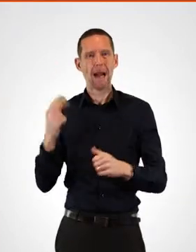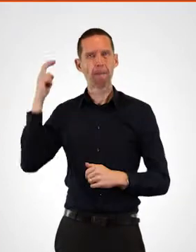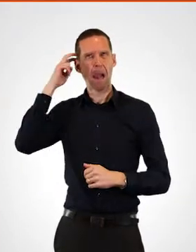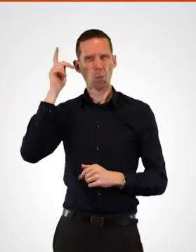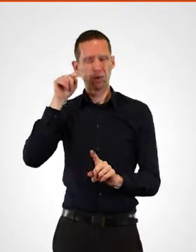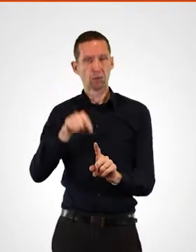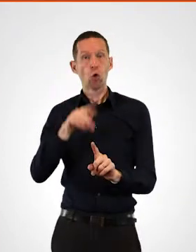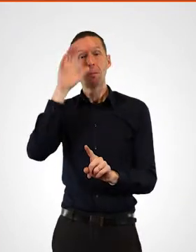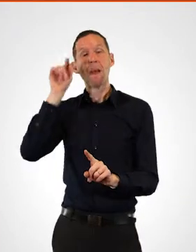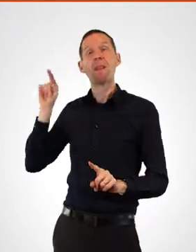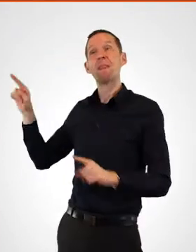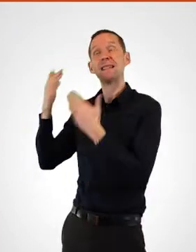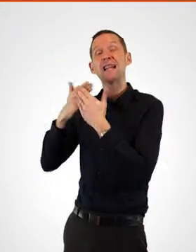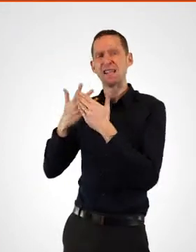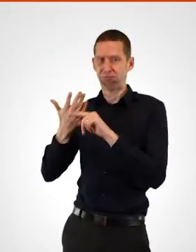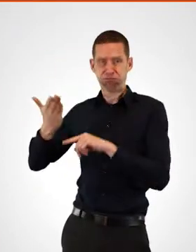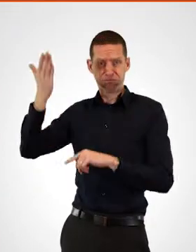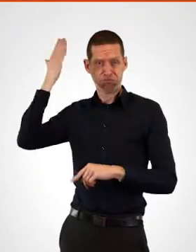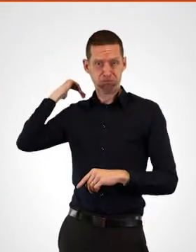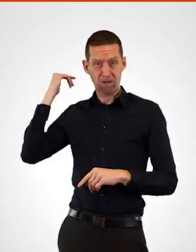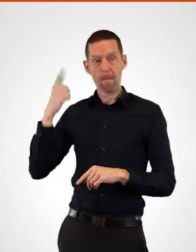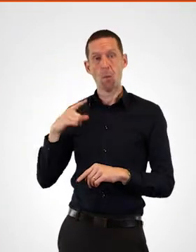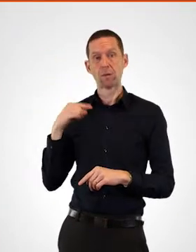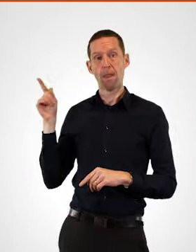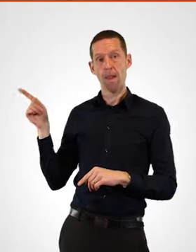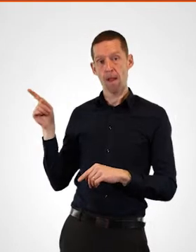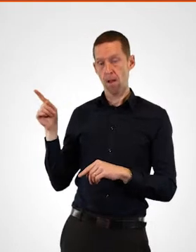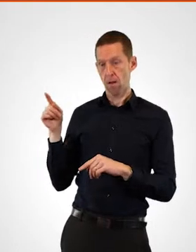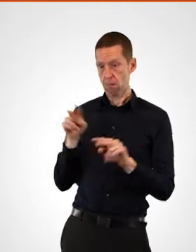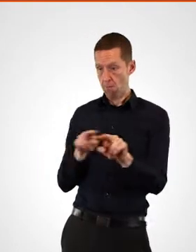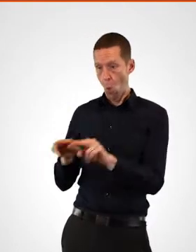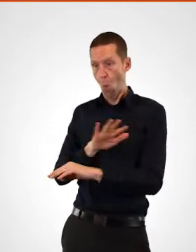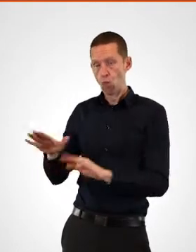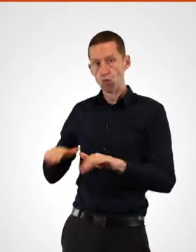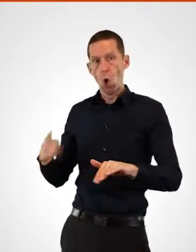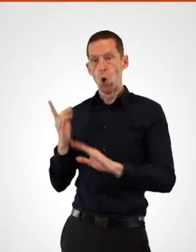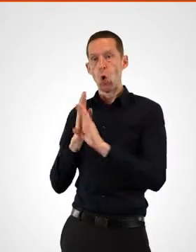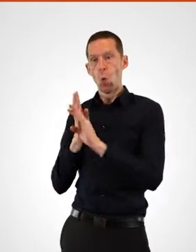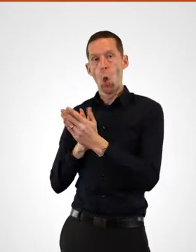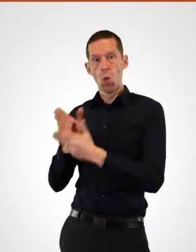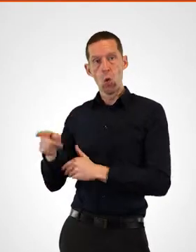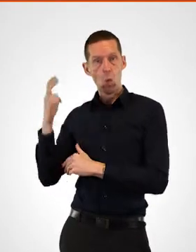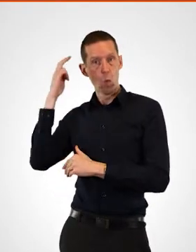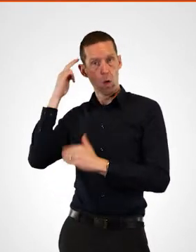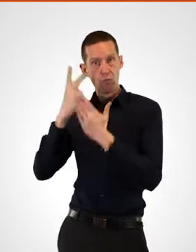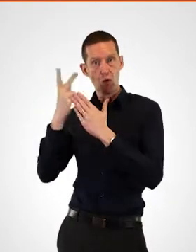Well, remember this study was done quite a long time ago because it's taking all of the children who had been put through the cochlear implant program in Nottingham,